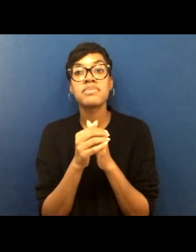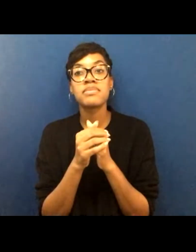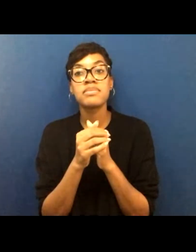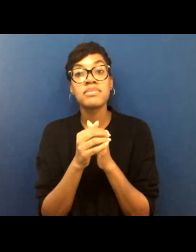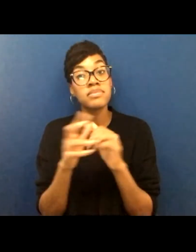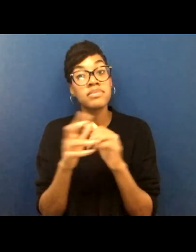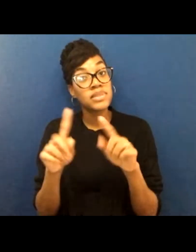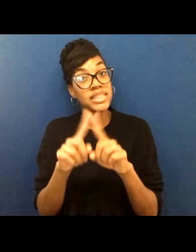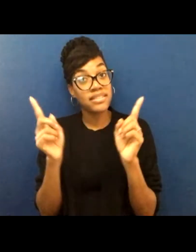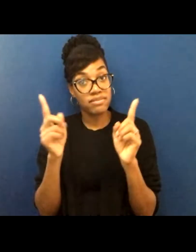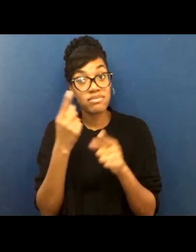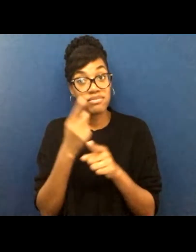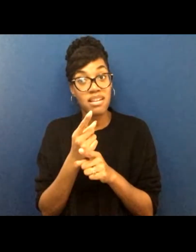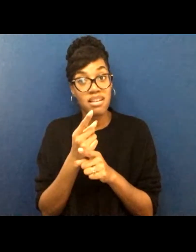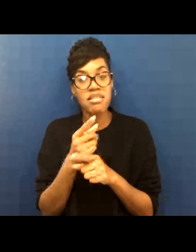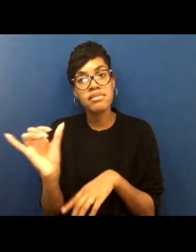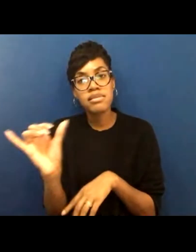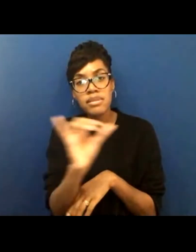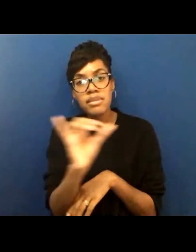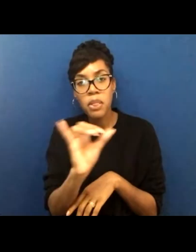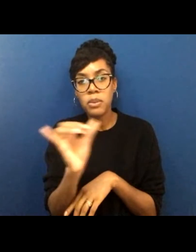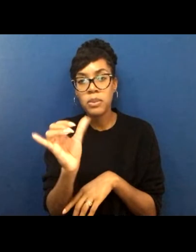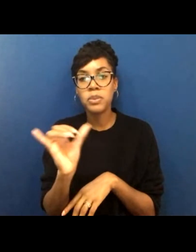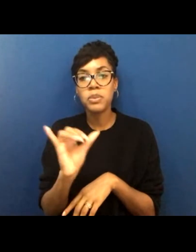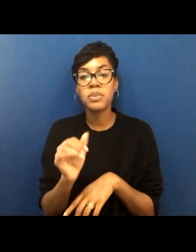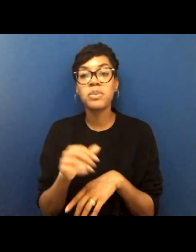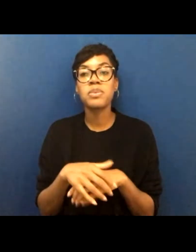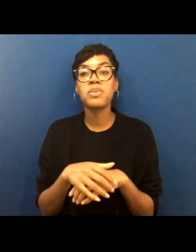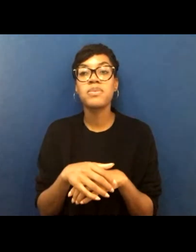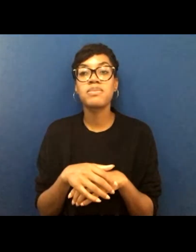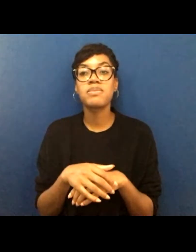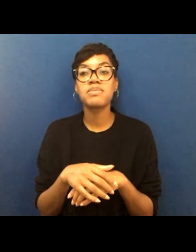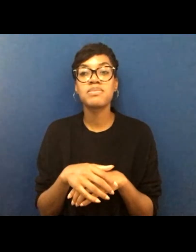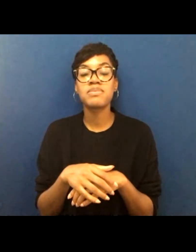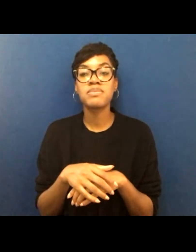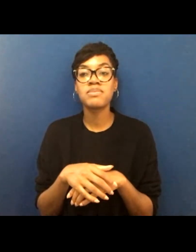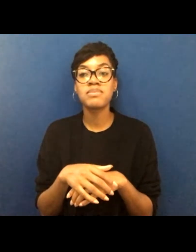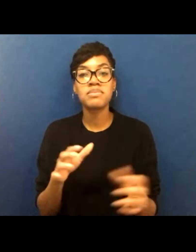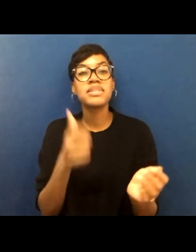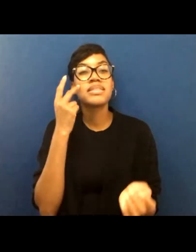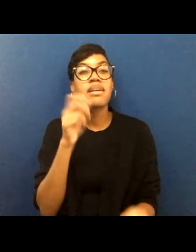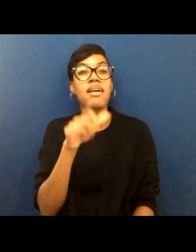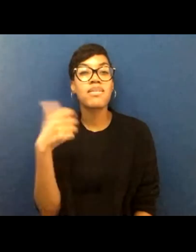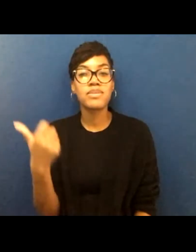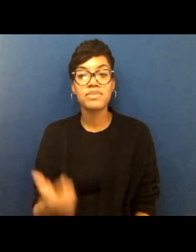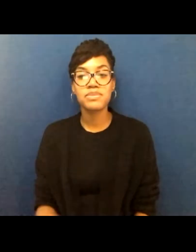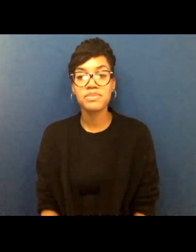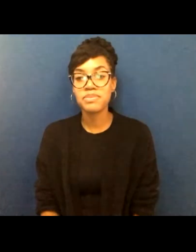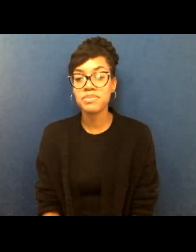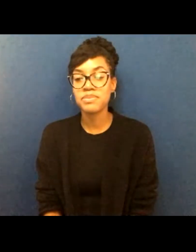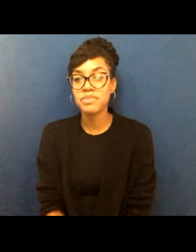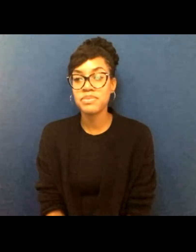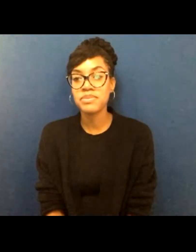they have a lot of similarities too, among all the crabs species. Let's look at something else. What should we look at this time?